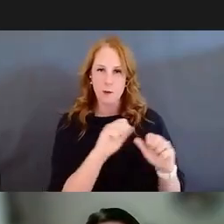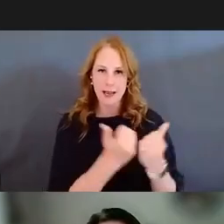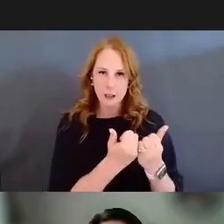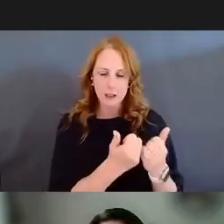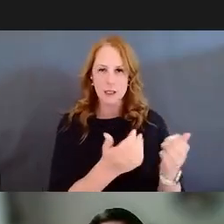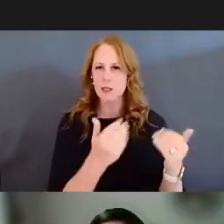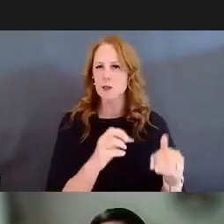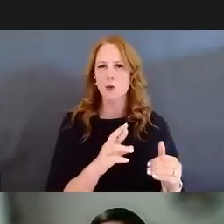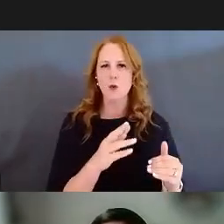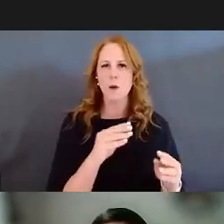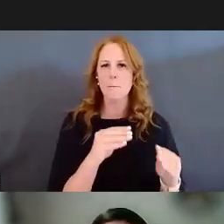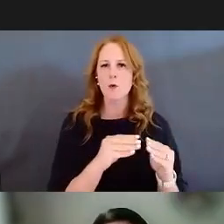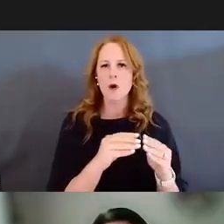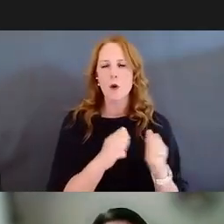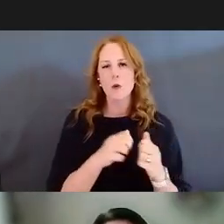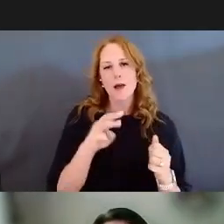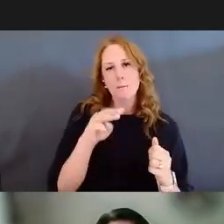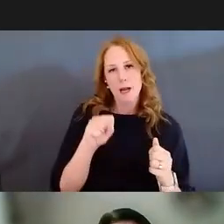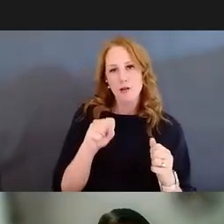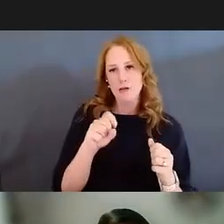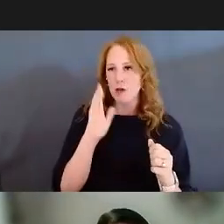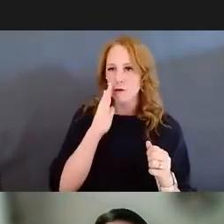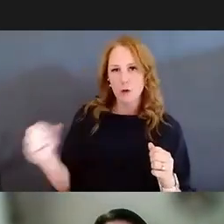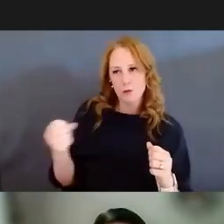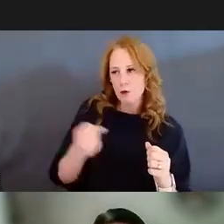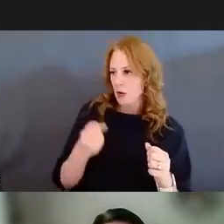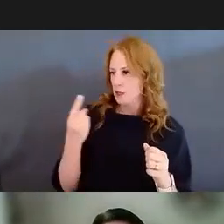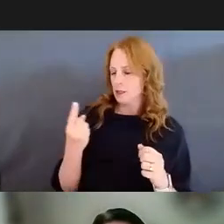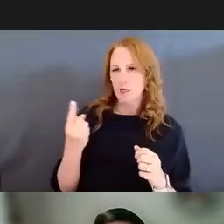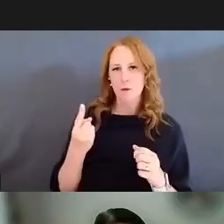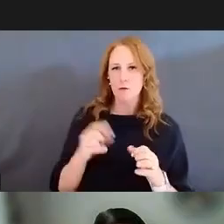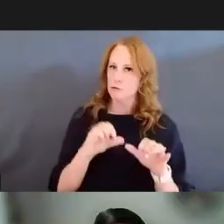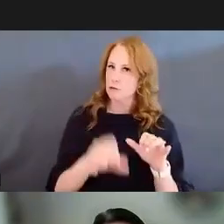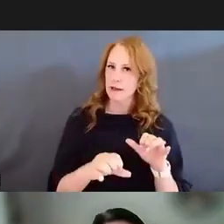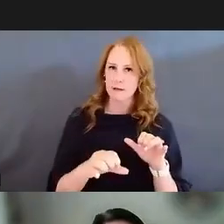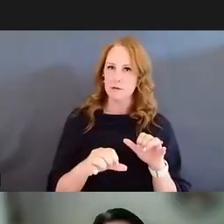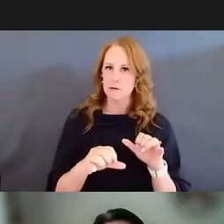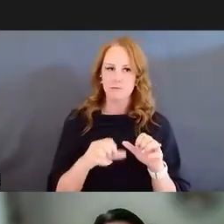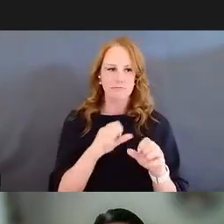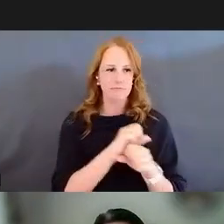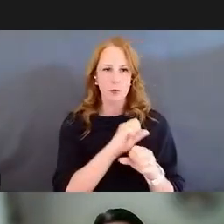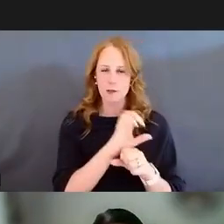happen by Microsoft bringing on somebody that just stays there and works on it and that is